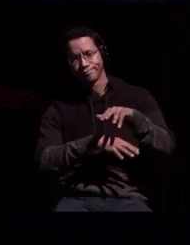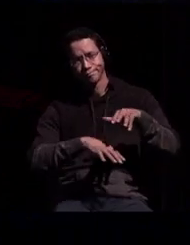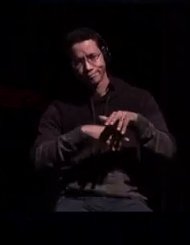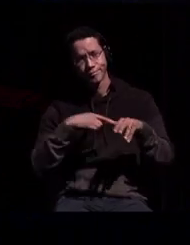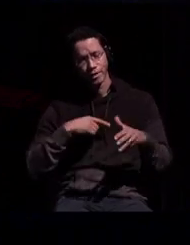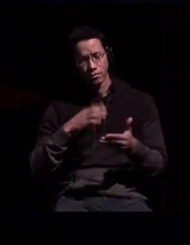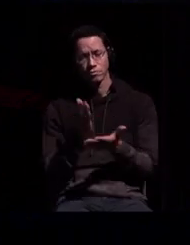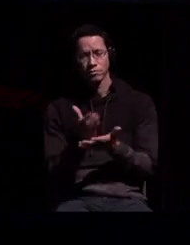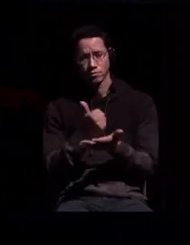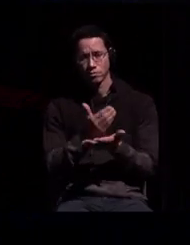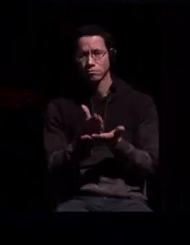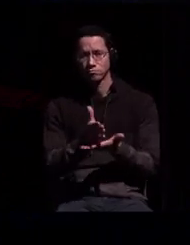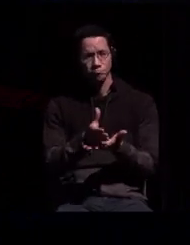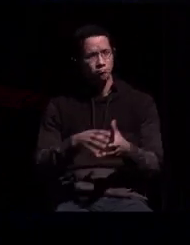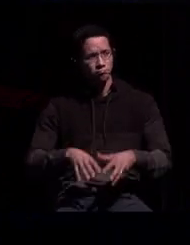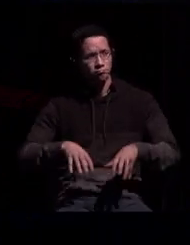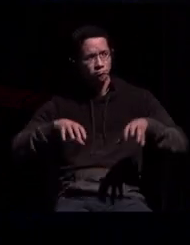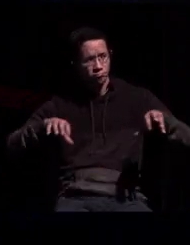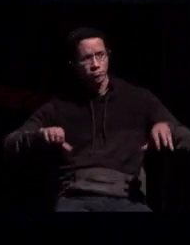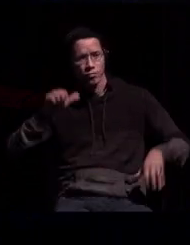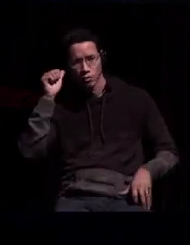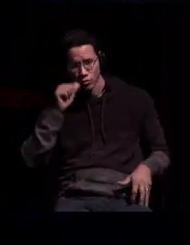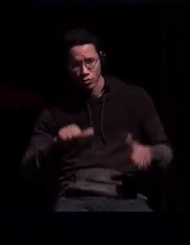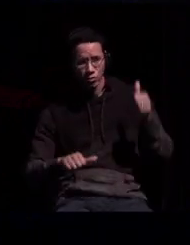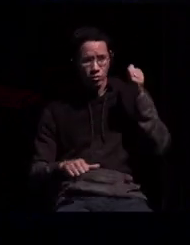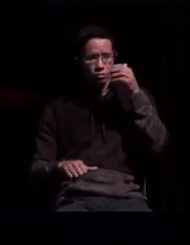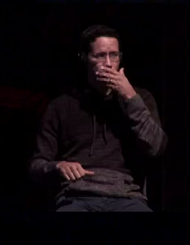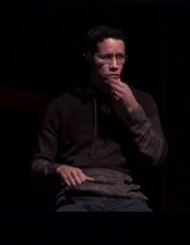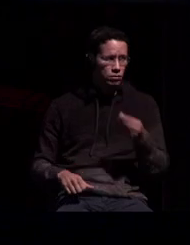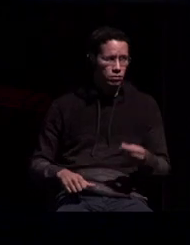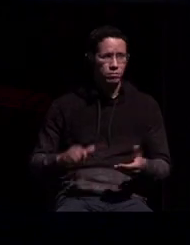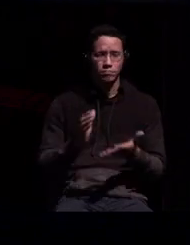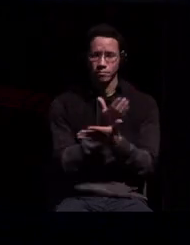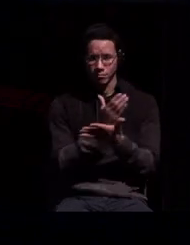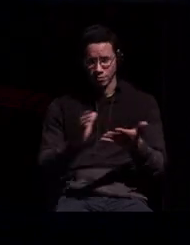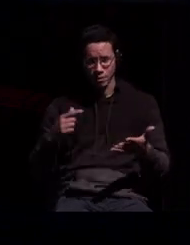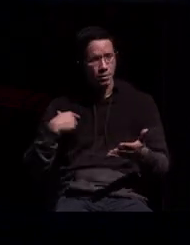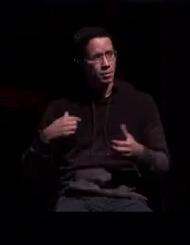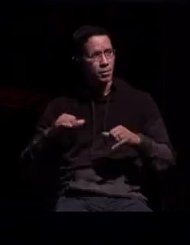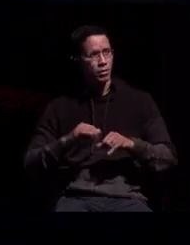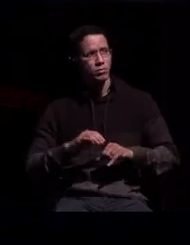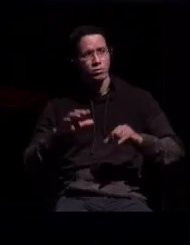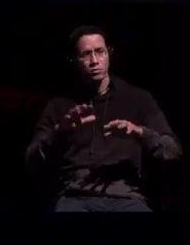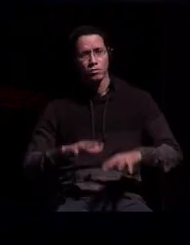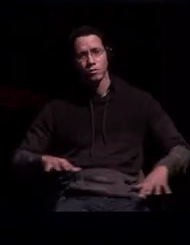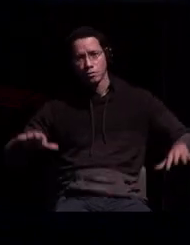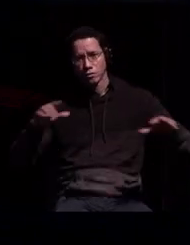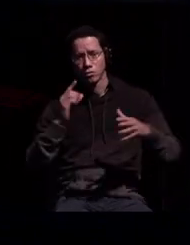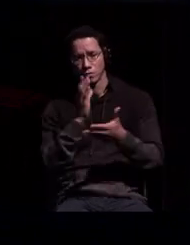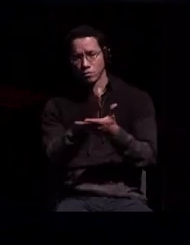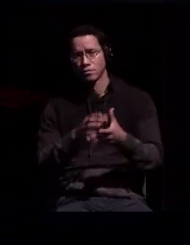tourism may be in fact commercializing such a difficult word - the sexual division of work.